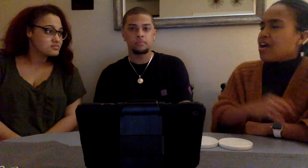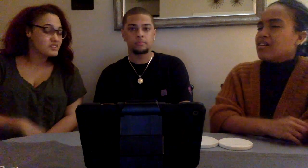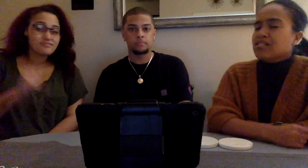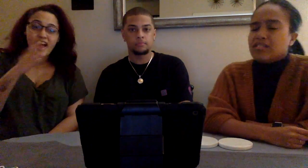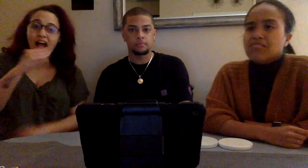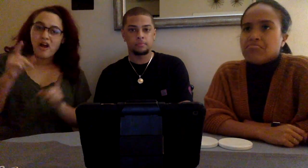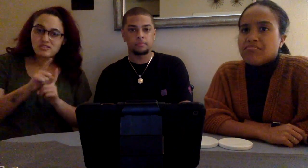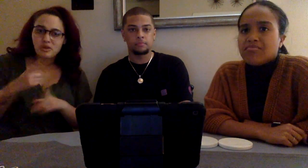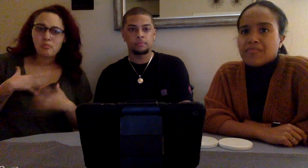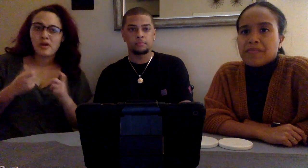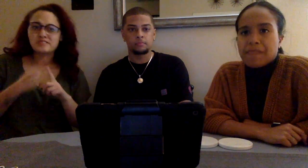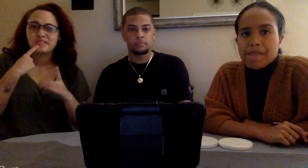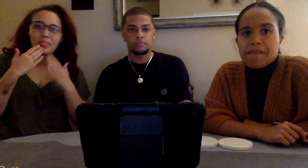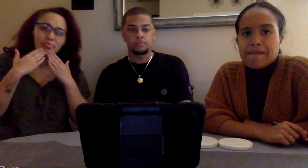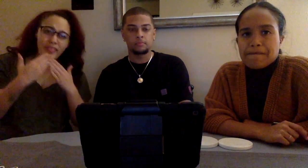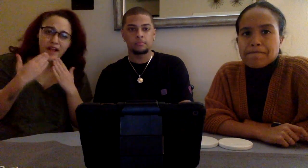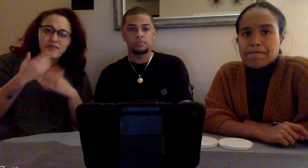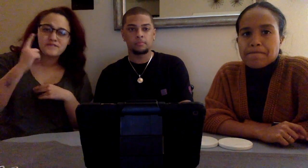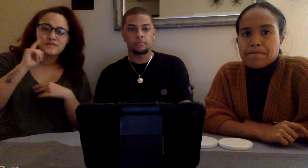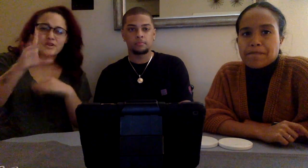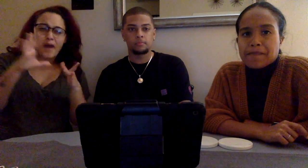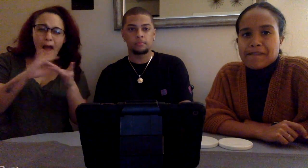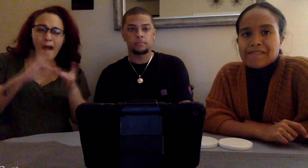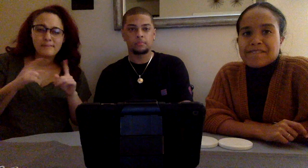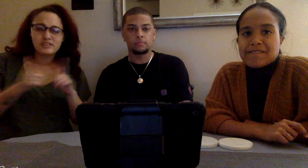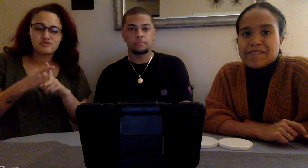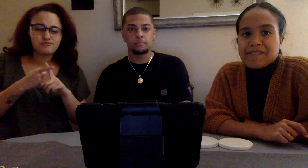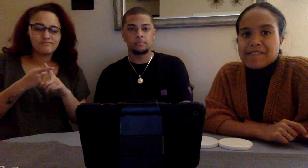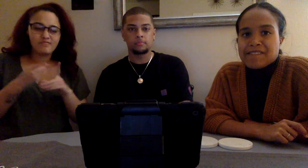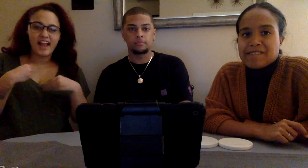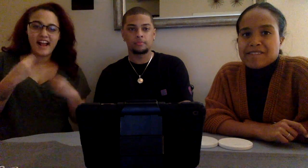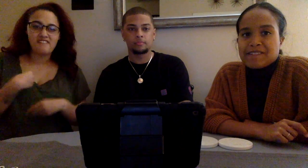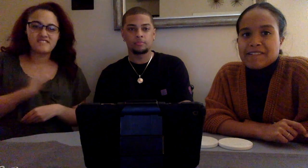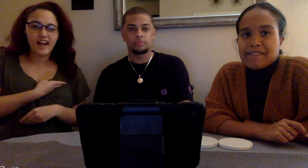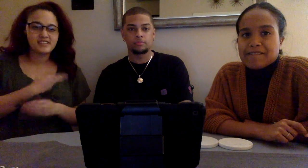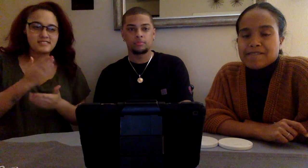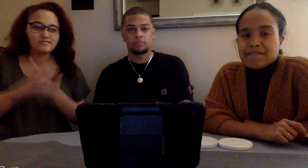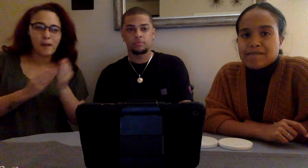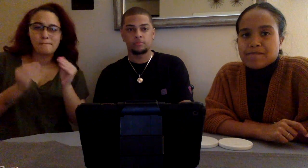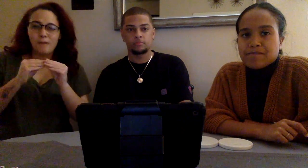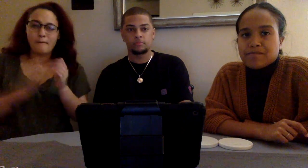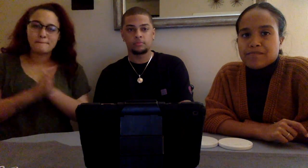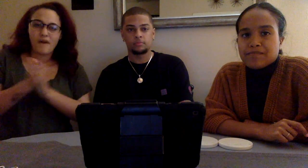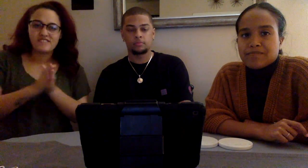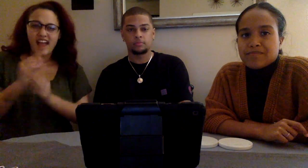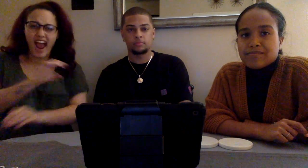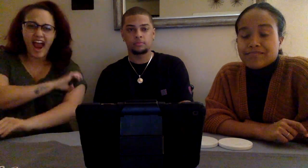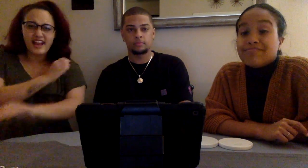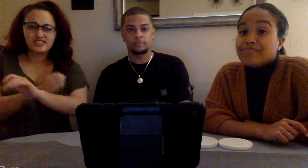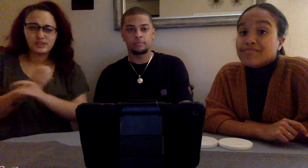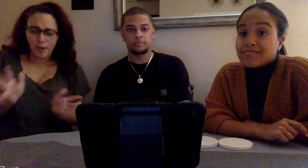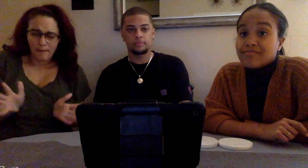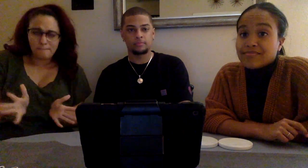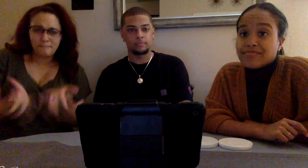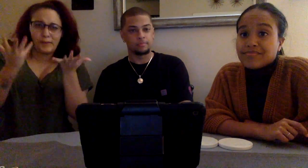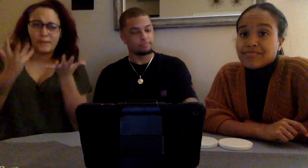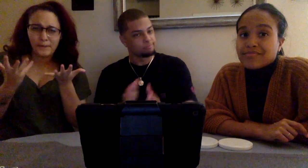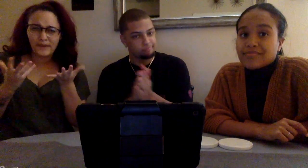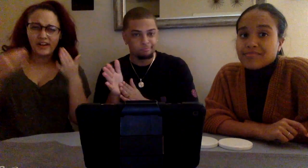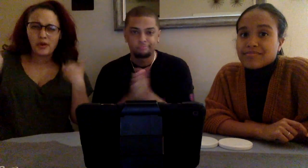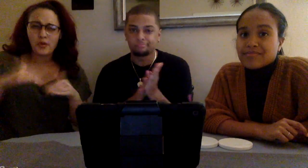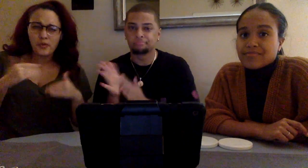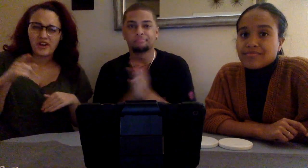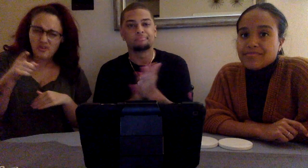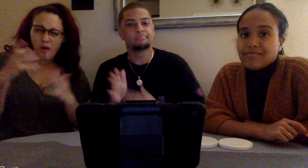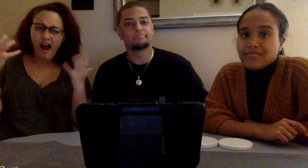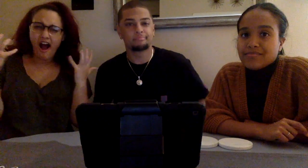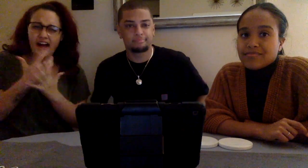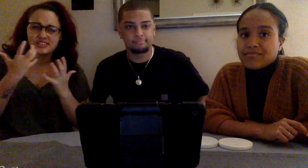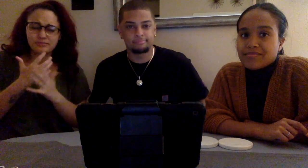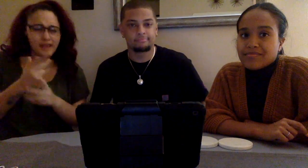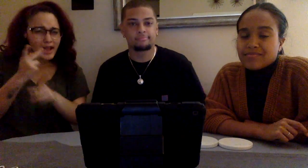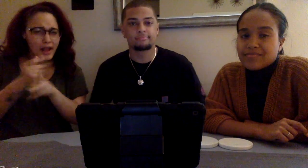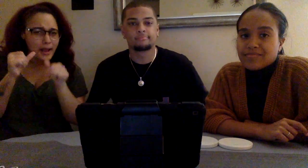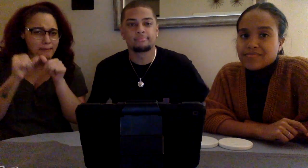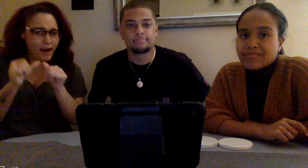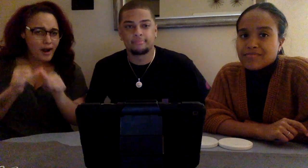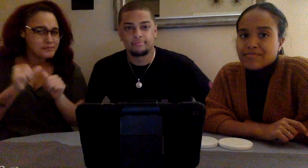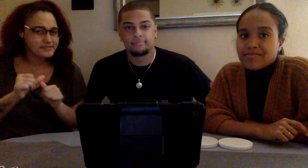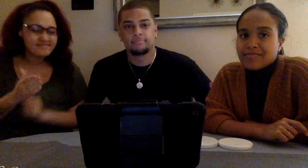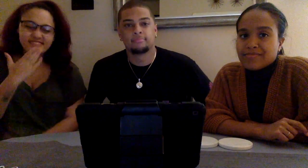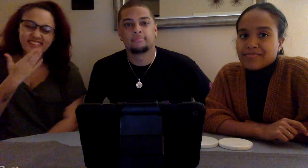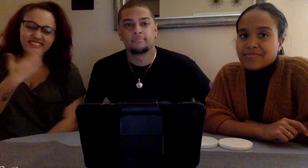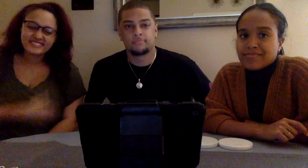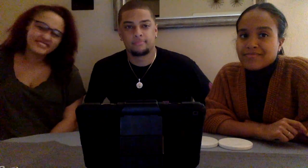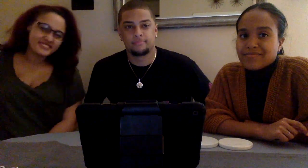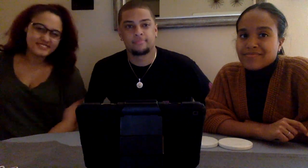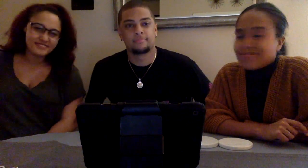Daisy: And also, I want to thank you for commenting, which instilled the motivation and energy in us to continue our work. You are AWESOME! Keep it up! Thank you!